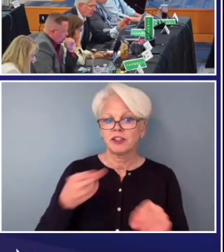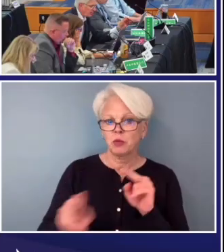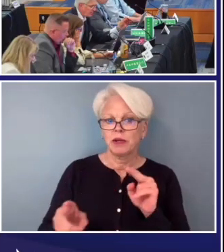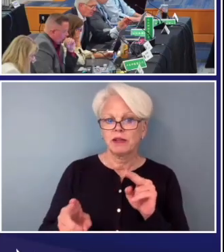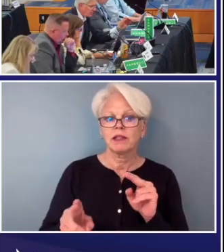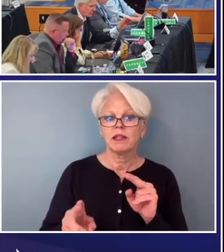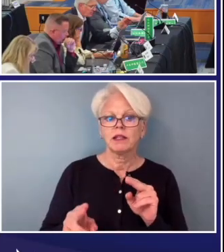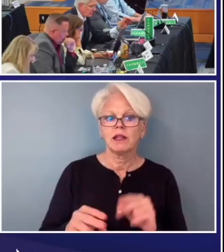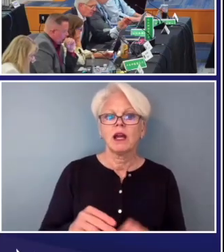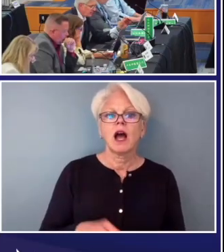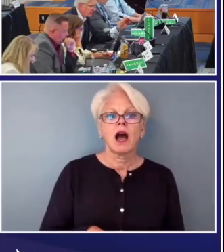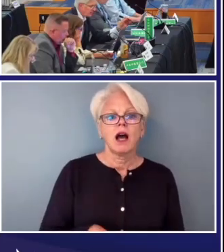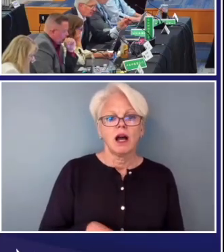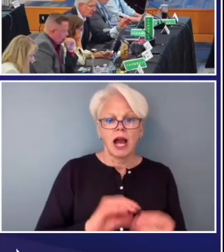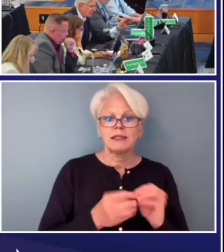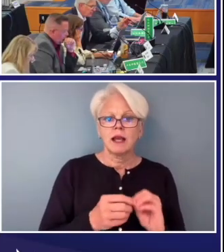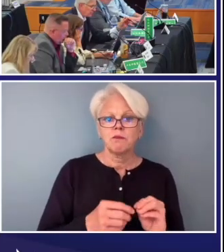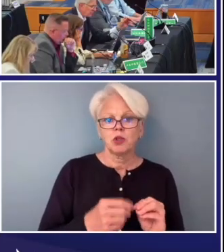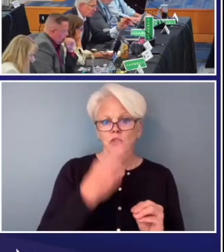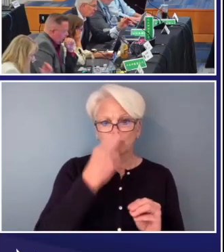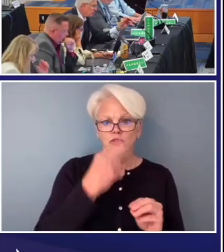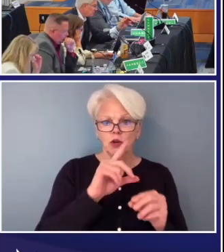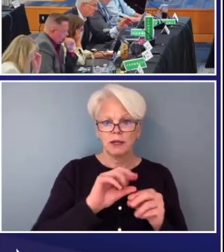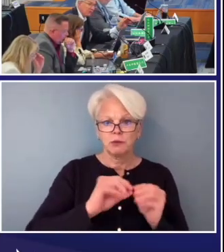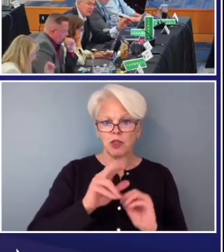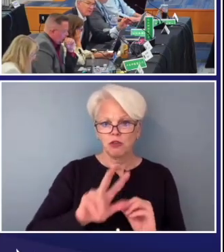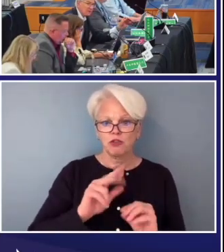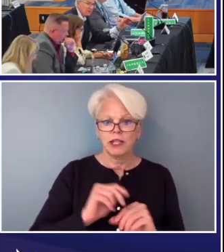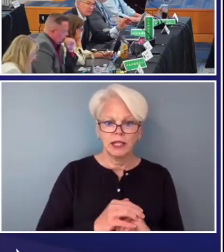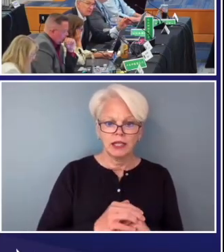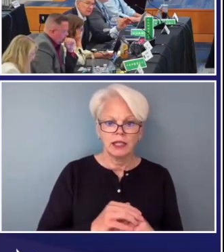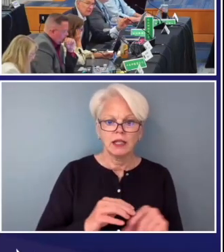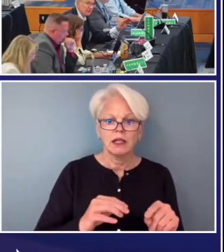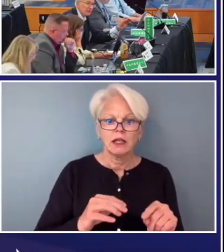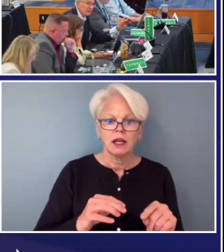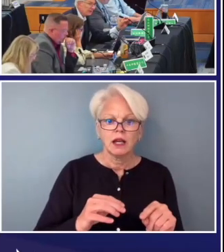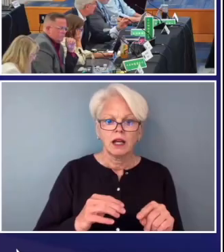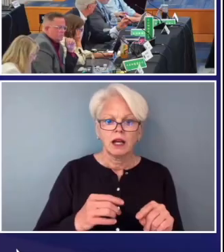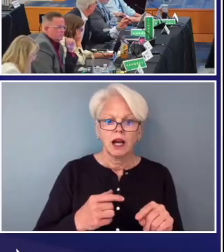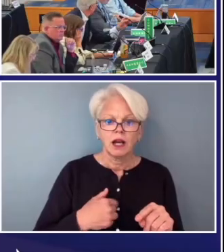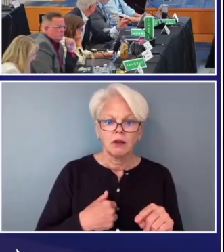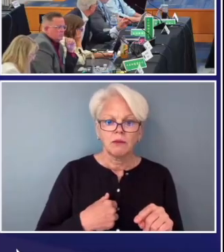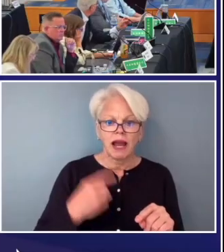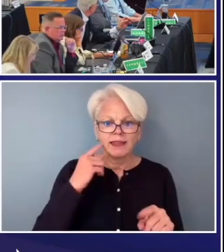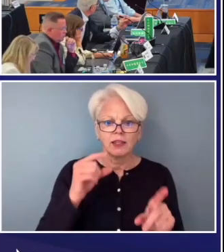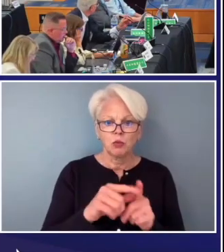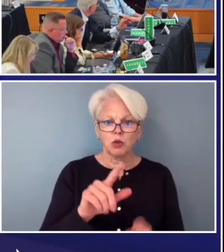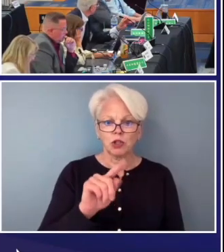at three, just notice, does not to engage. I think the word 2 does not belong there, so it's just minor does not to engage.